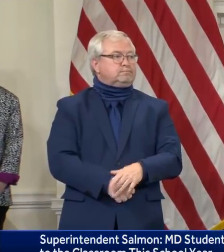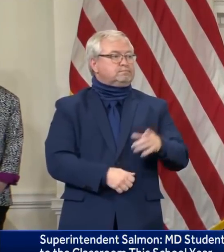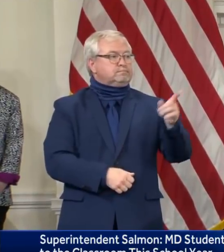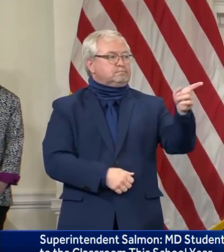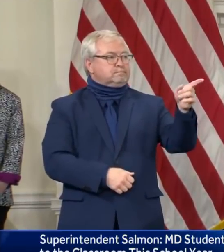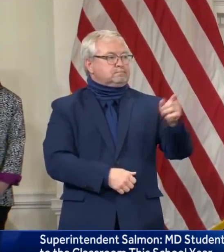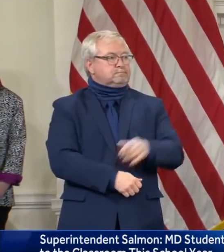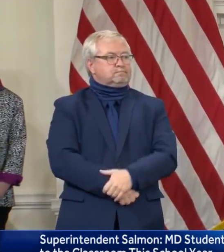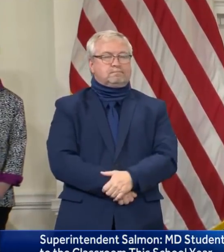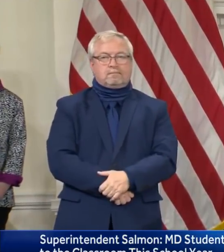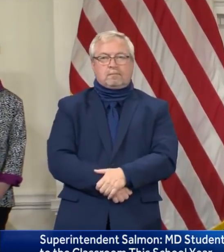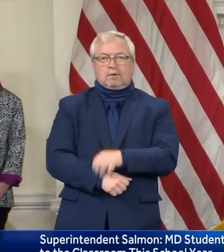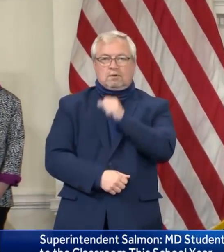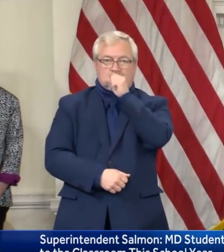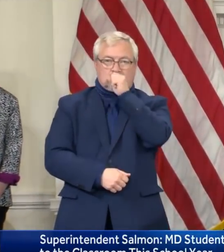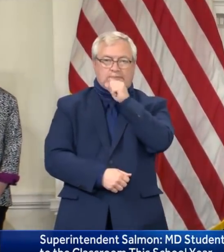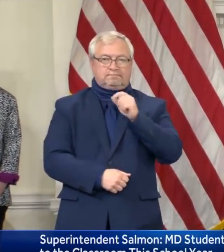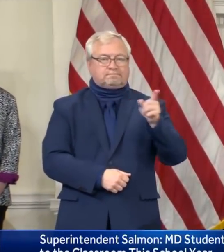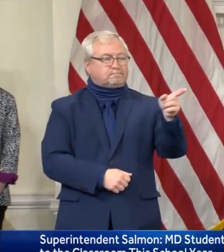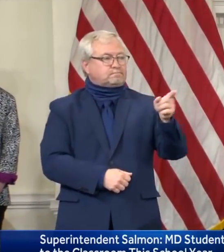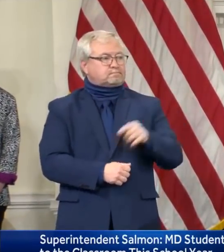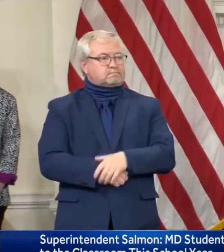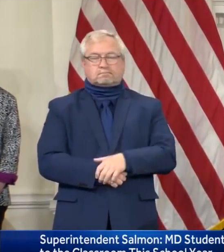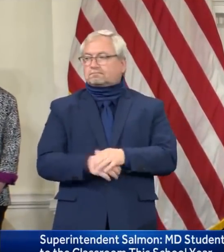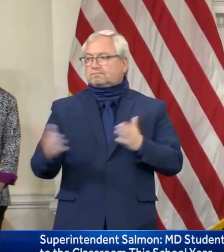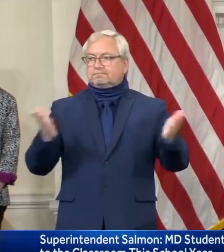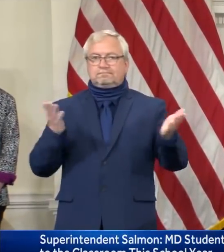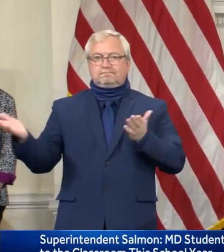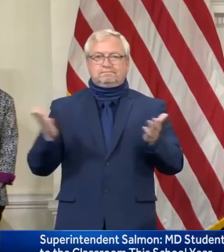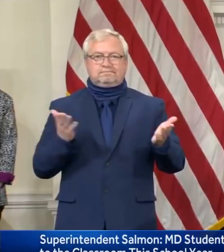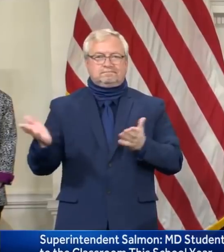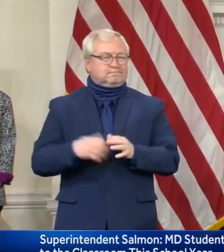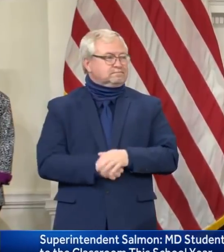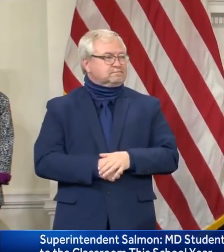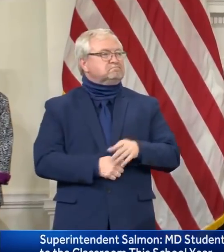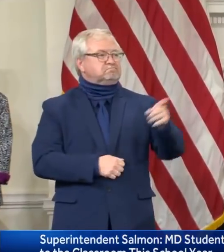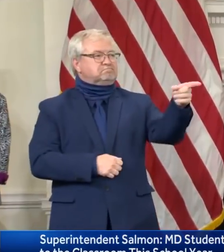WE WILL BE HAPPY TO TAKE A FEW QUESTIONS.